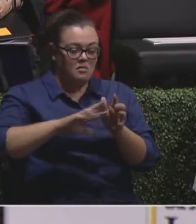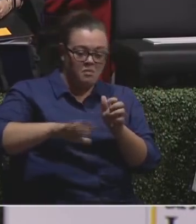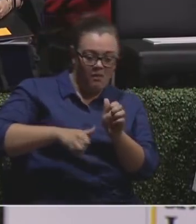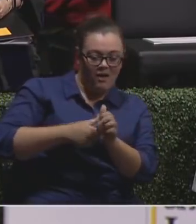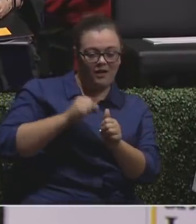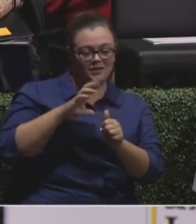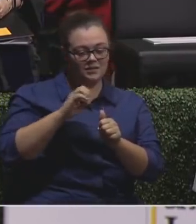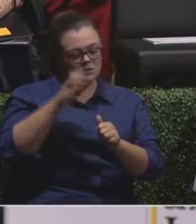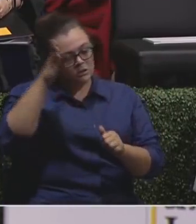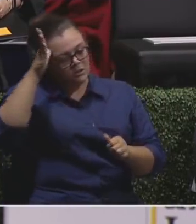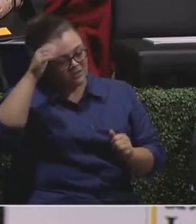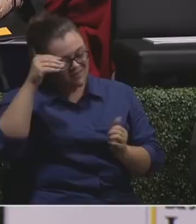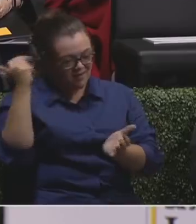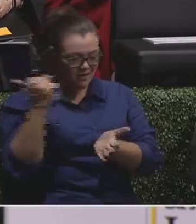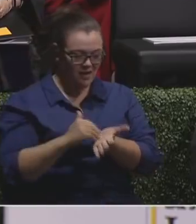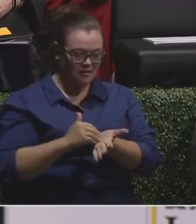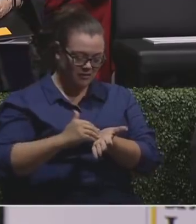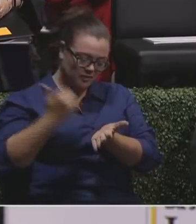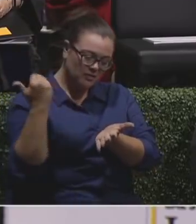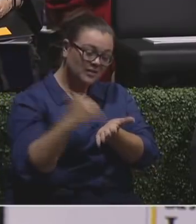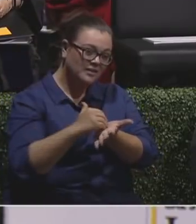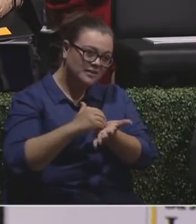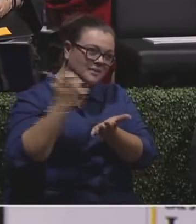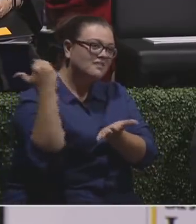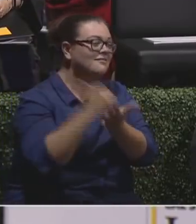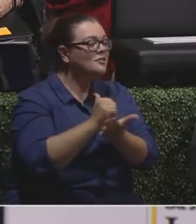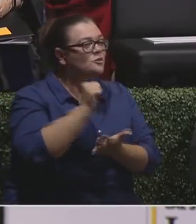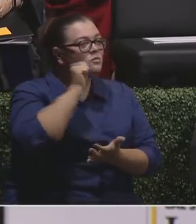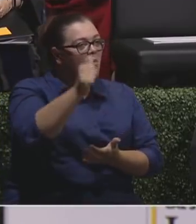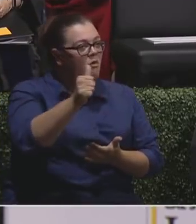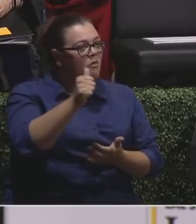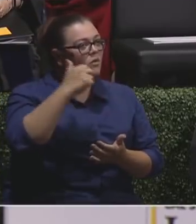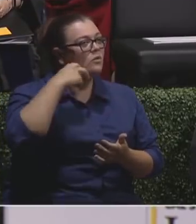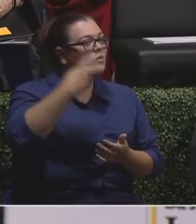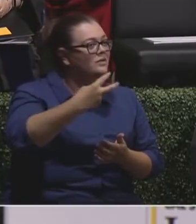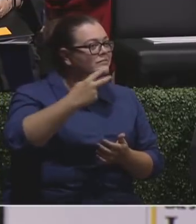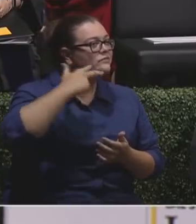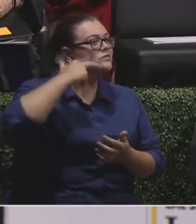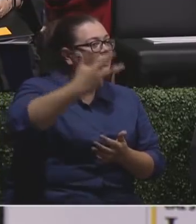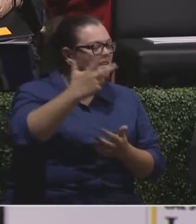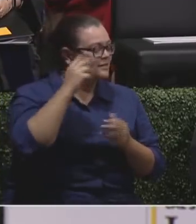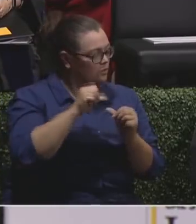IT IS NOT GIVING UP, IT IS SHOWING UP AND TRYING AGAIN TOMORROW, AND TOMORROW AND THE NEXT TOMORROW.